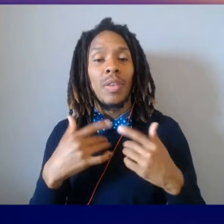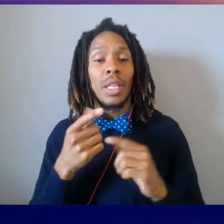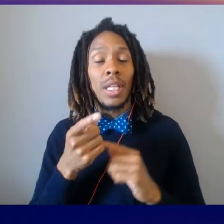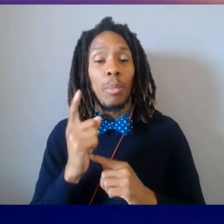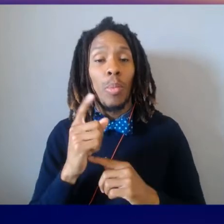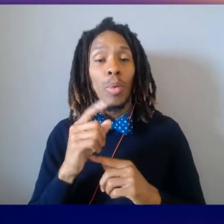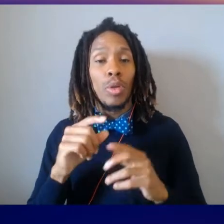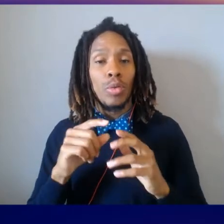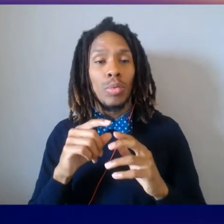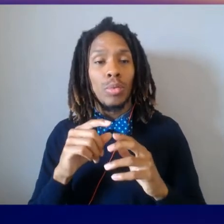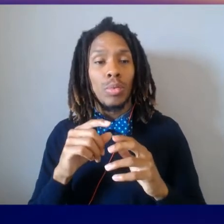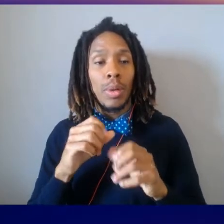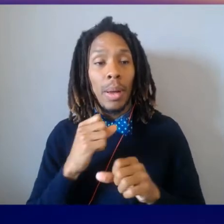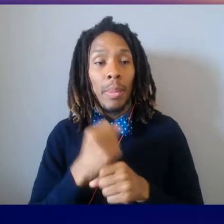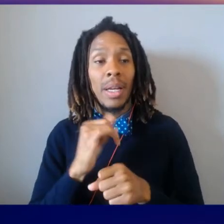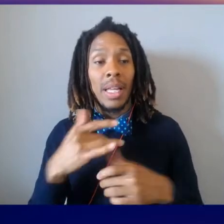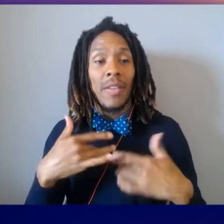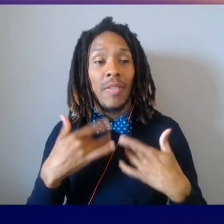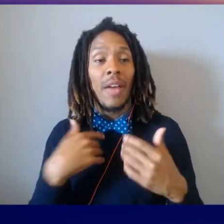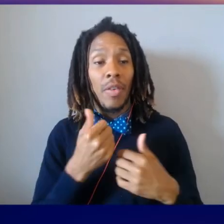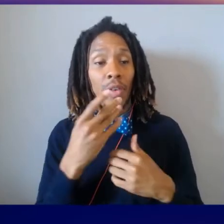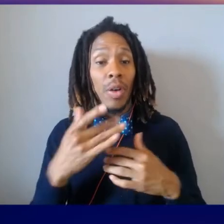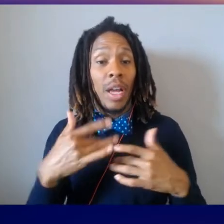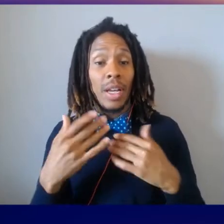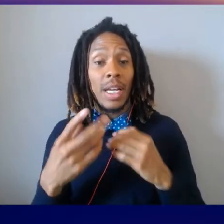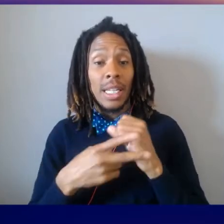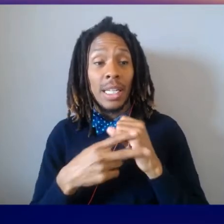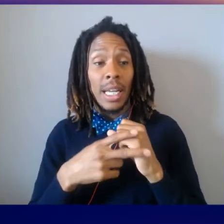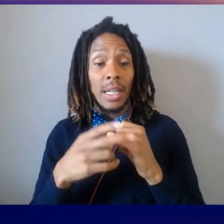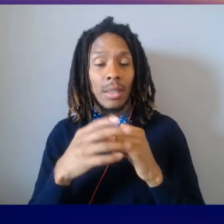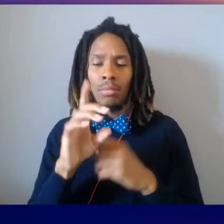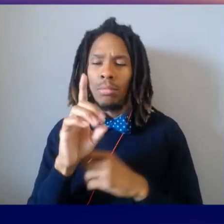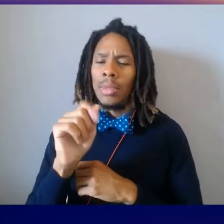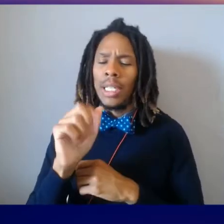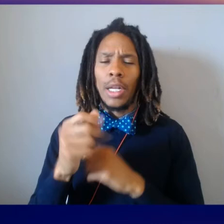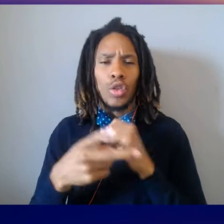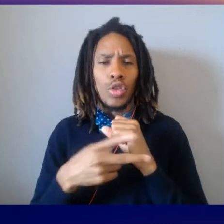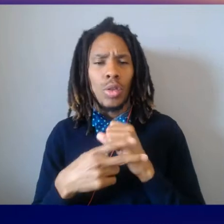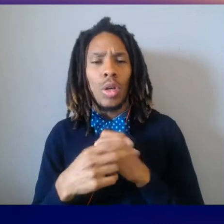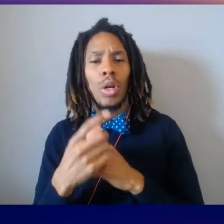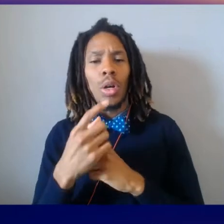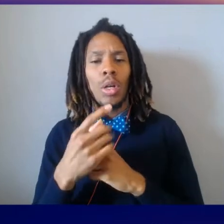I have a couple of event data stores here that I've created. One of my data stores collects both,